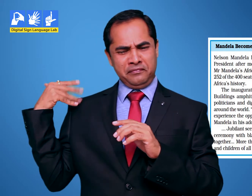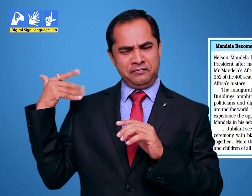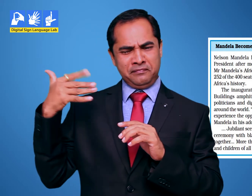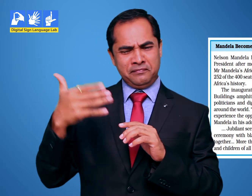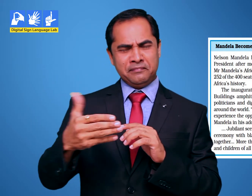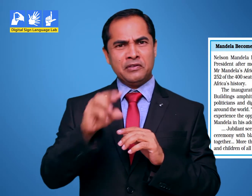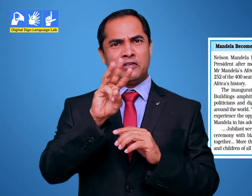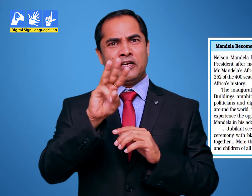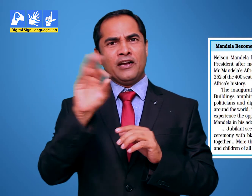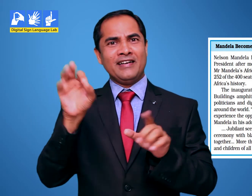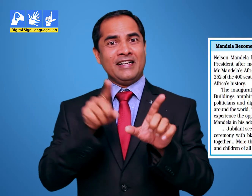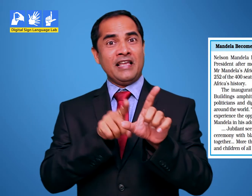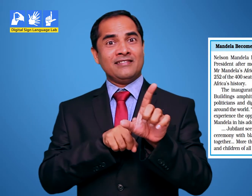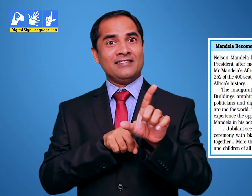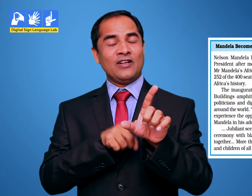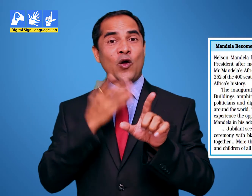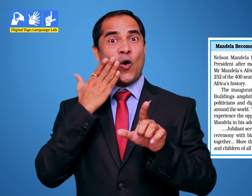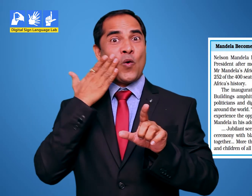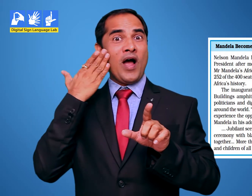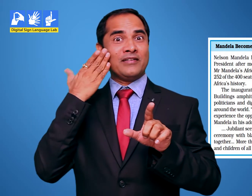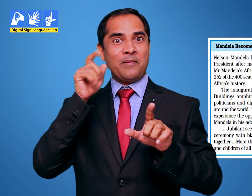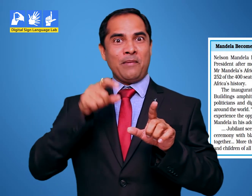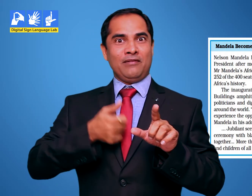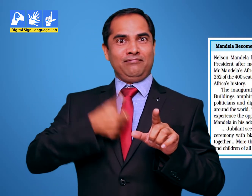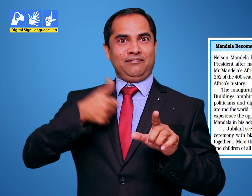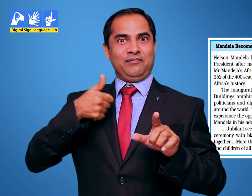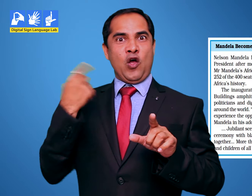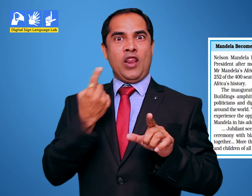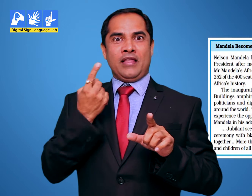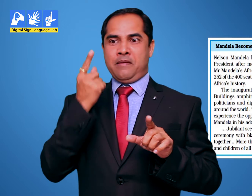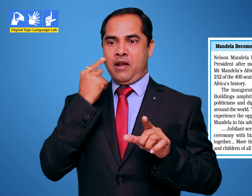more than three centuries of white rule,